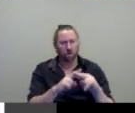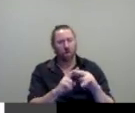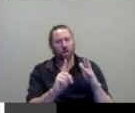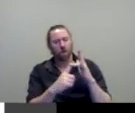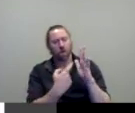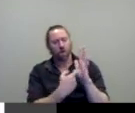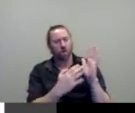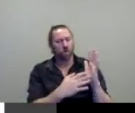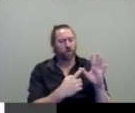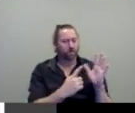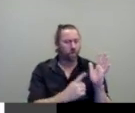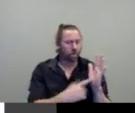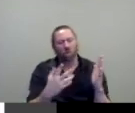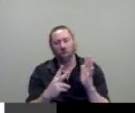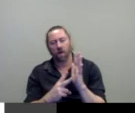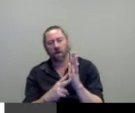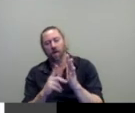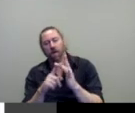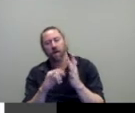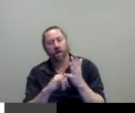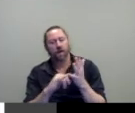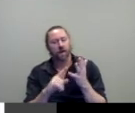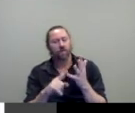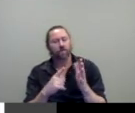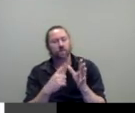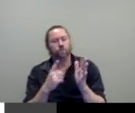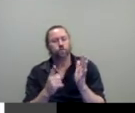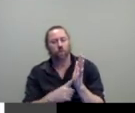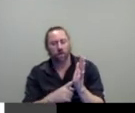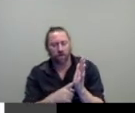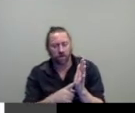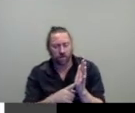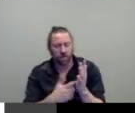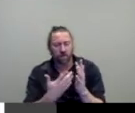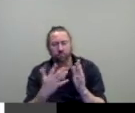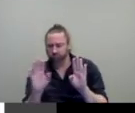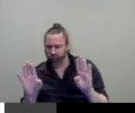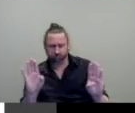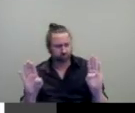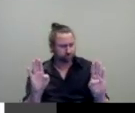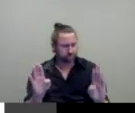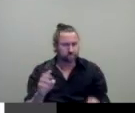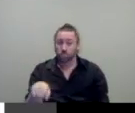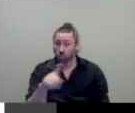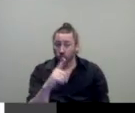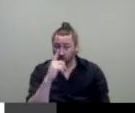similarities that we see and again this is something that you can share with me in a the